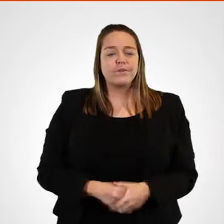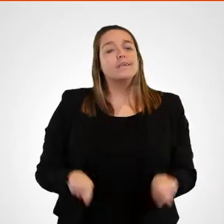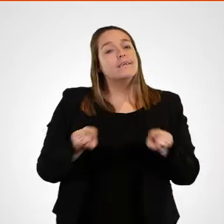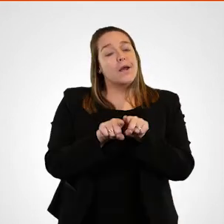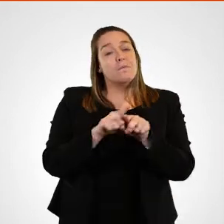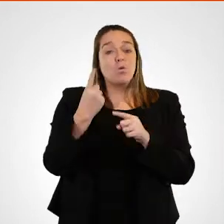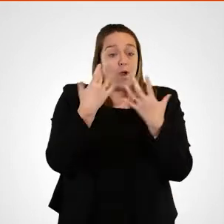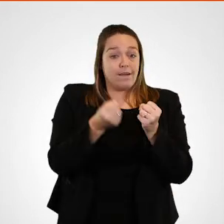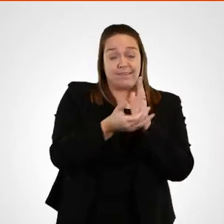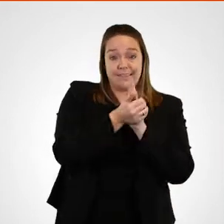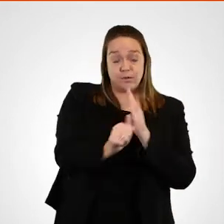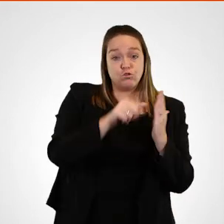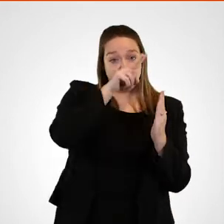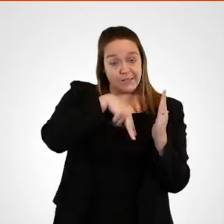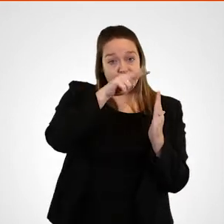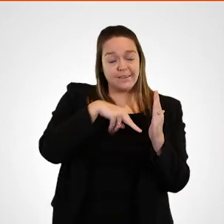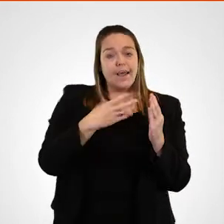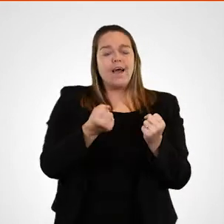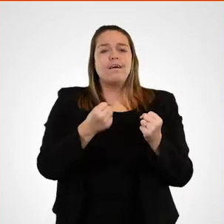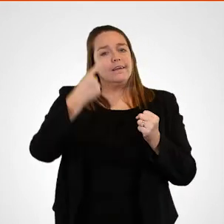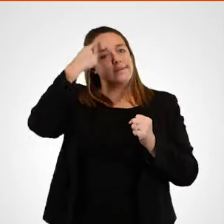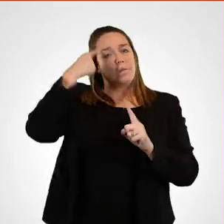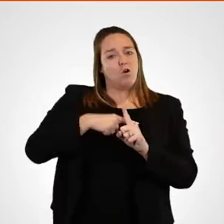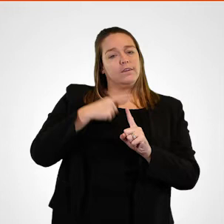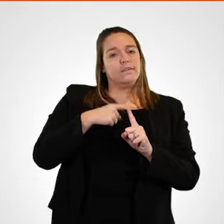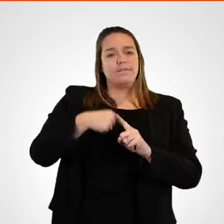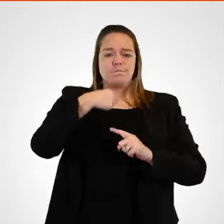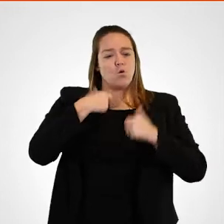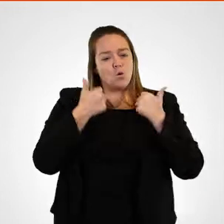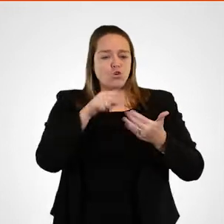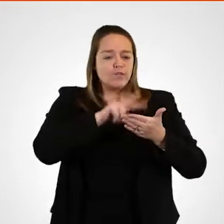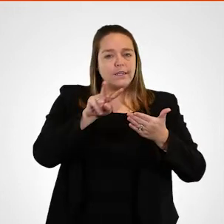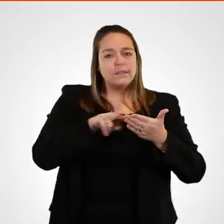is they give themselves positive statements about themselves being good readers.